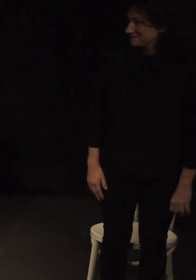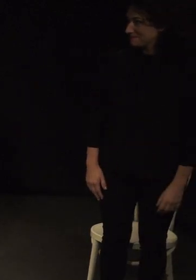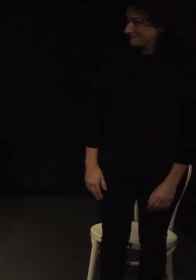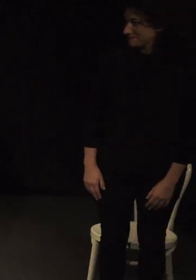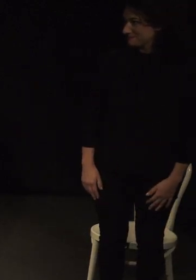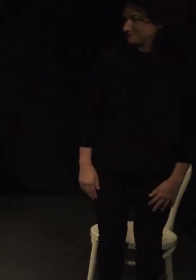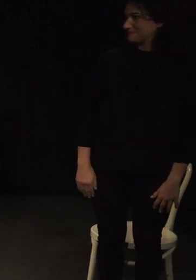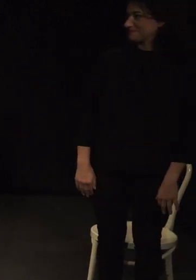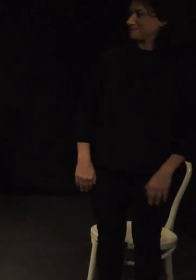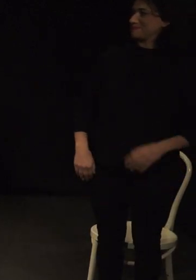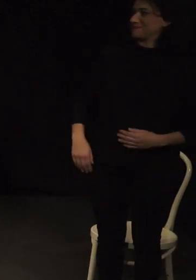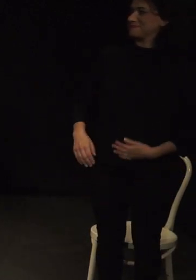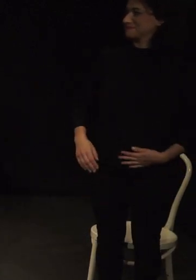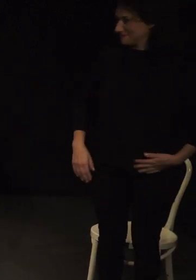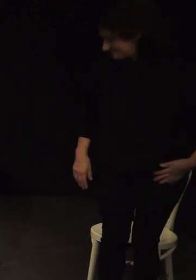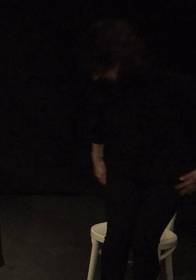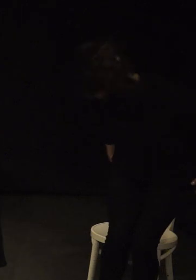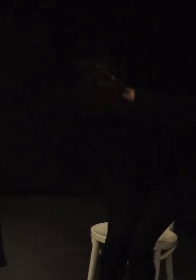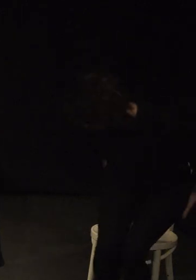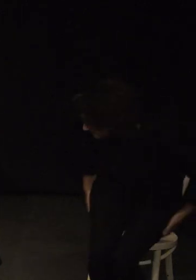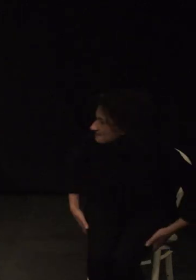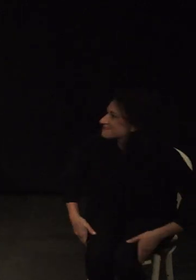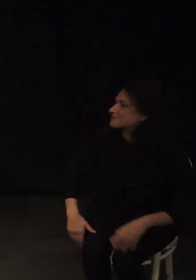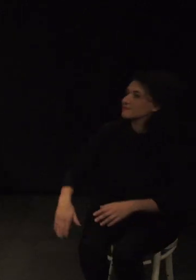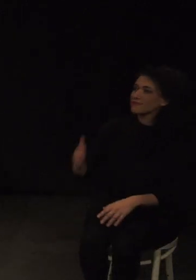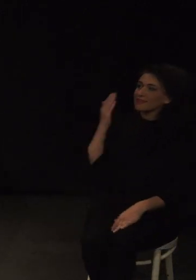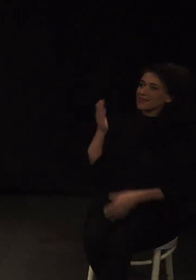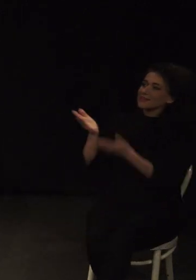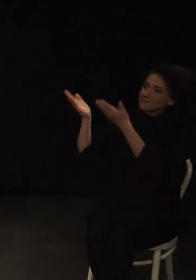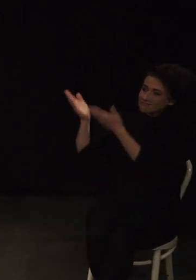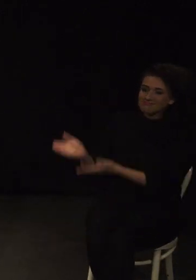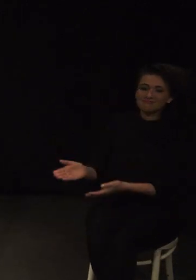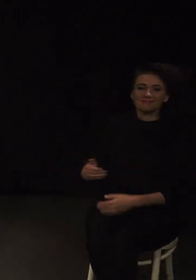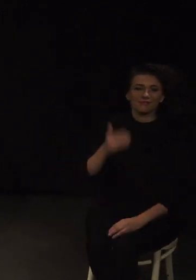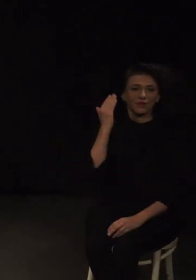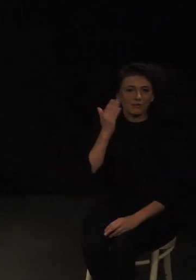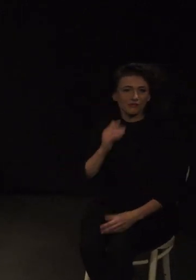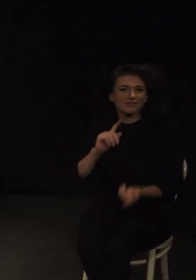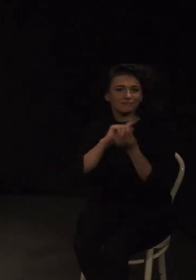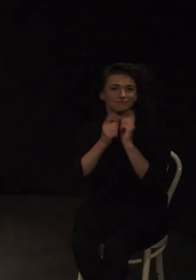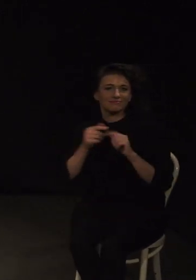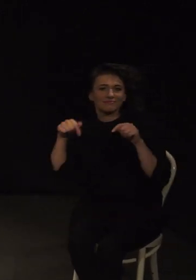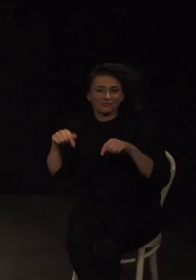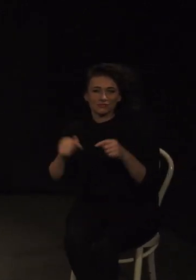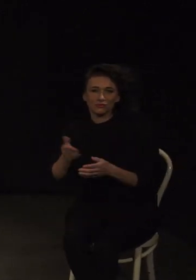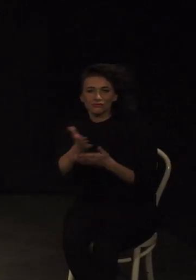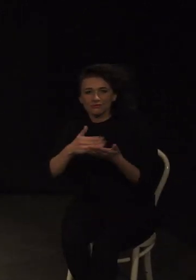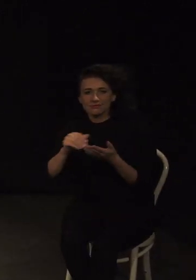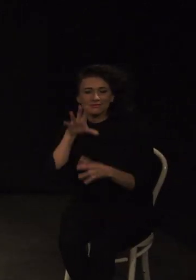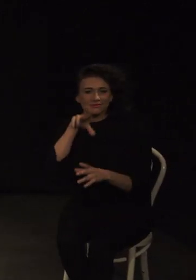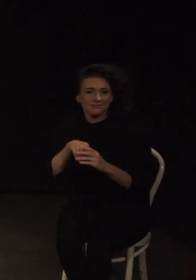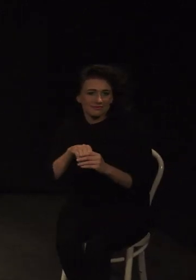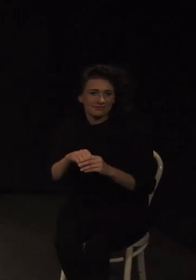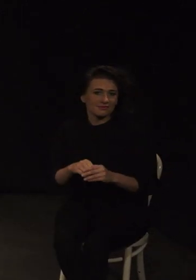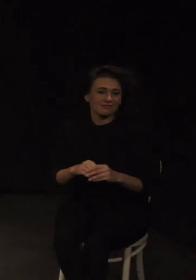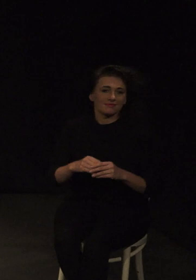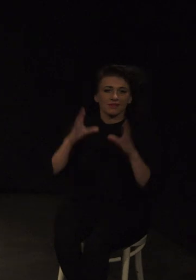I am very pleased to welcome you to the meeting, which is also a part of this event.